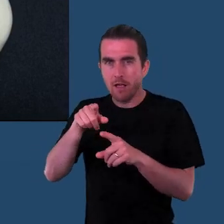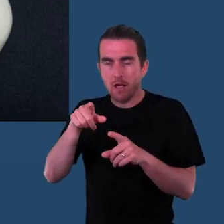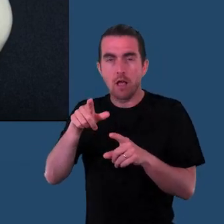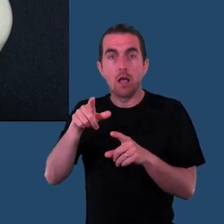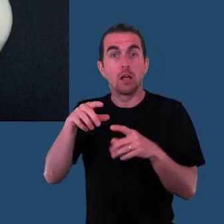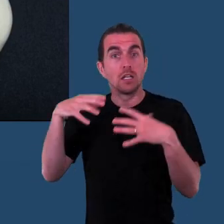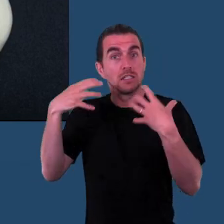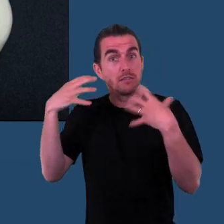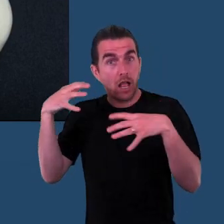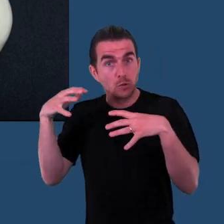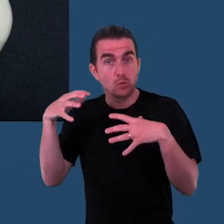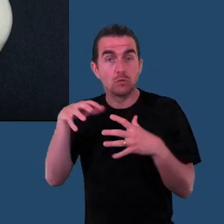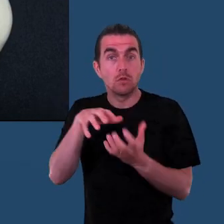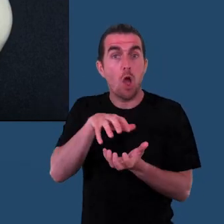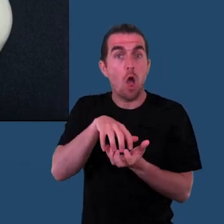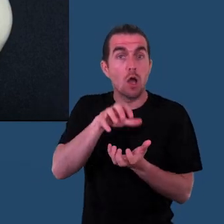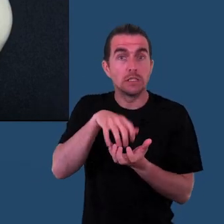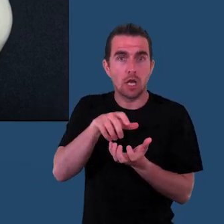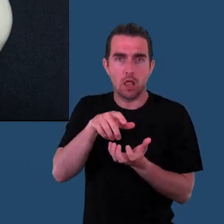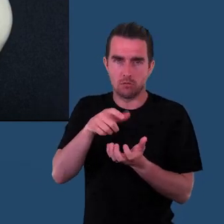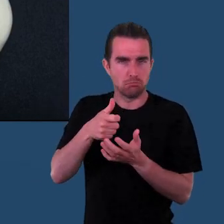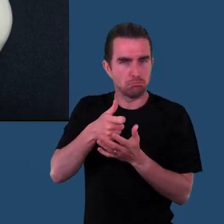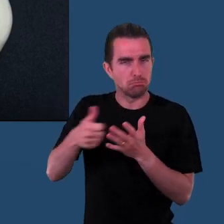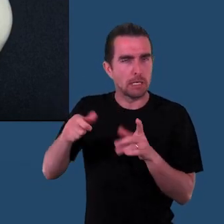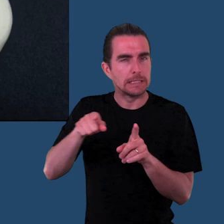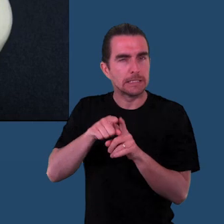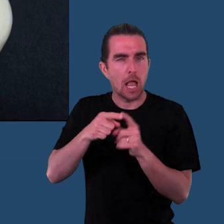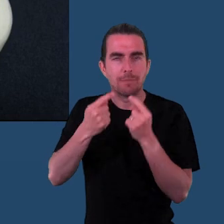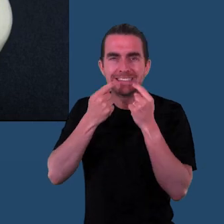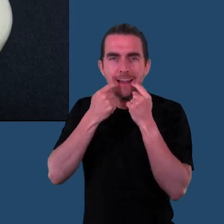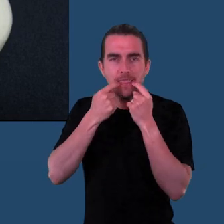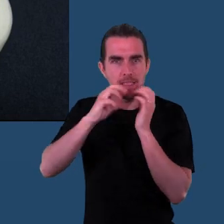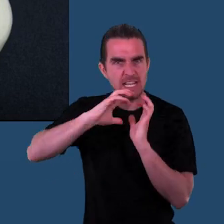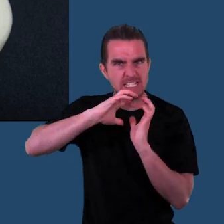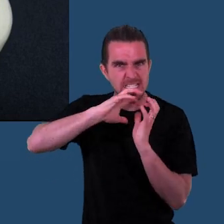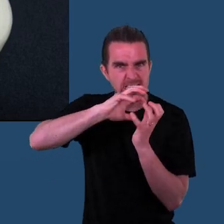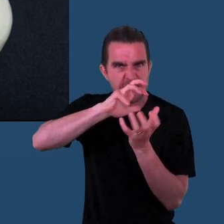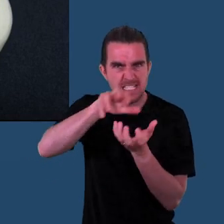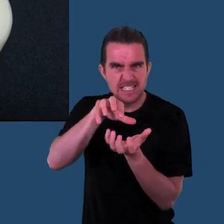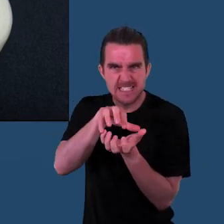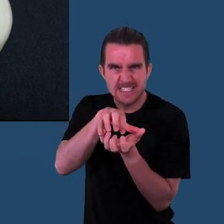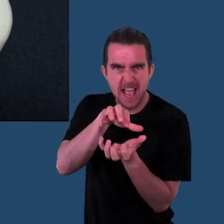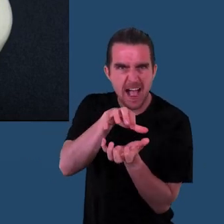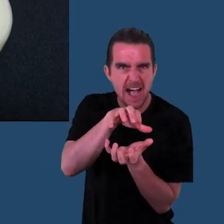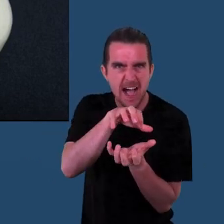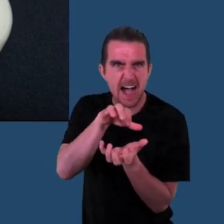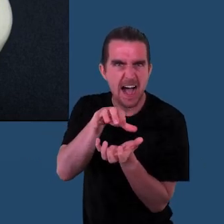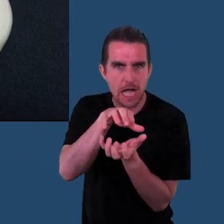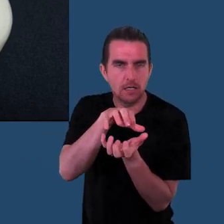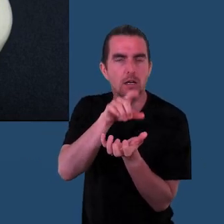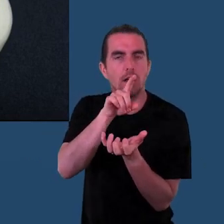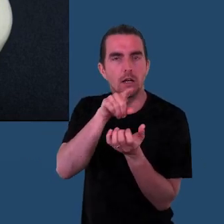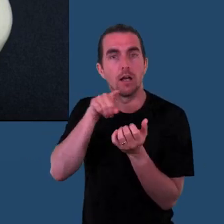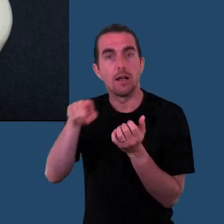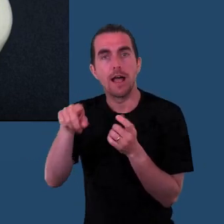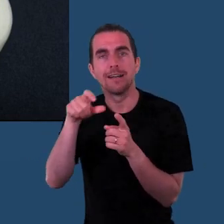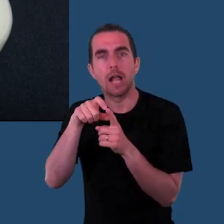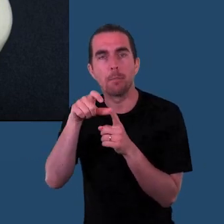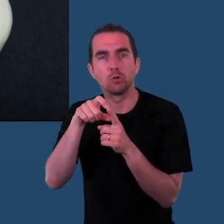dinosaurs and crocodiles quite often have the same sort of shaped teeth all the way along their mouths, whereas dimetrodon is starting to show